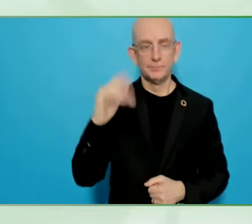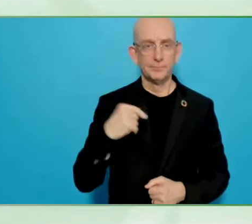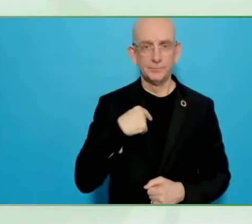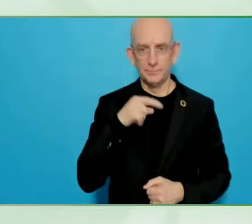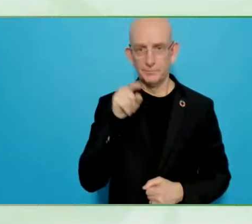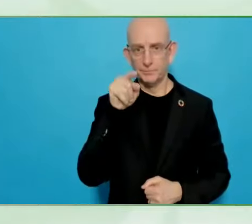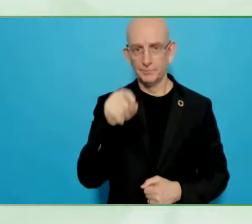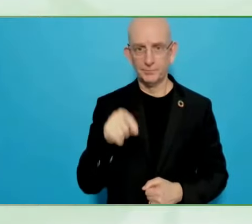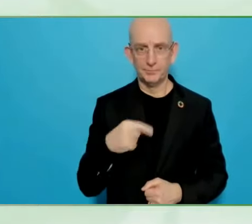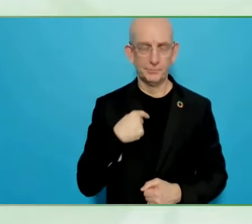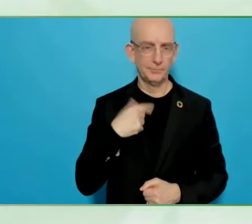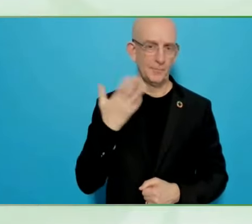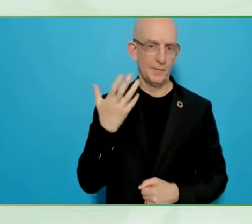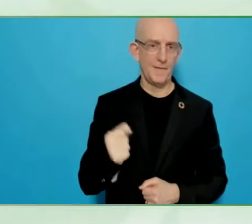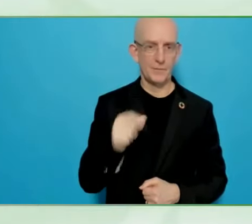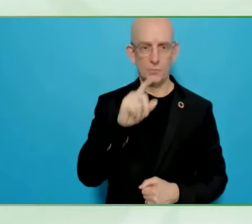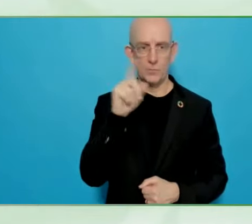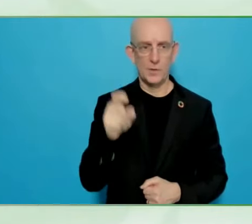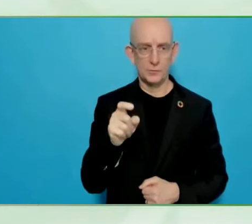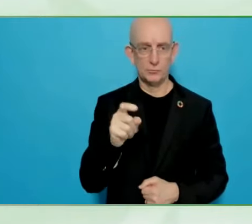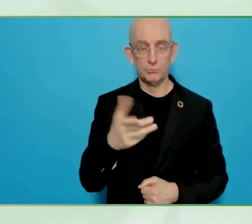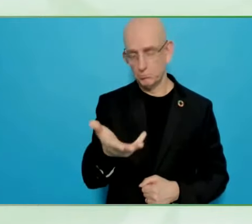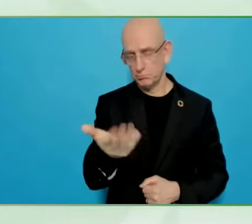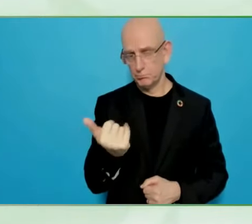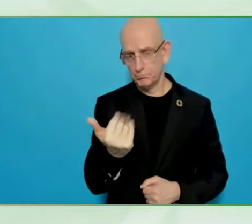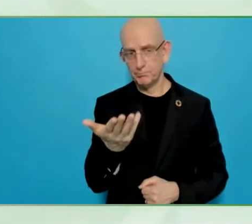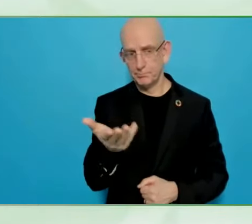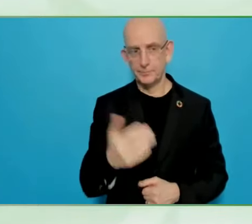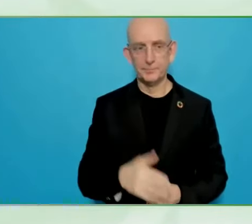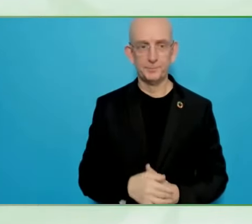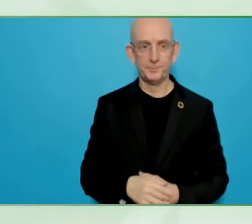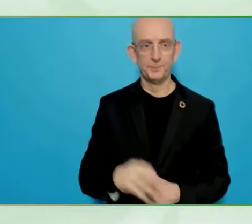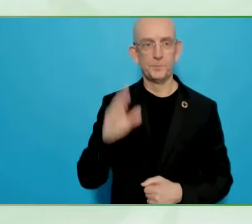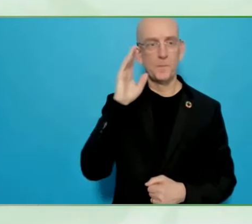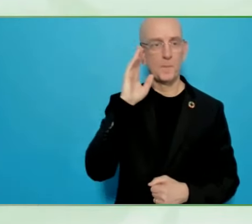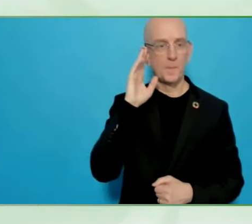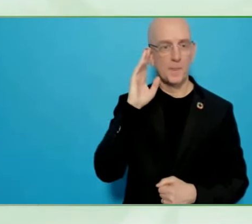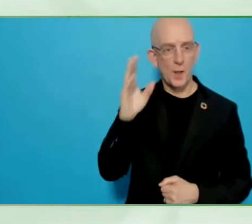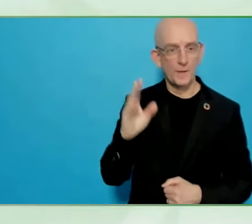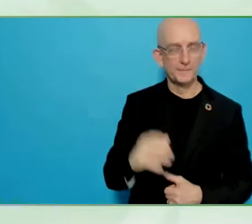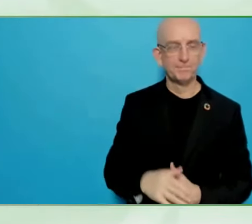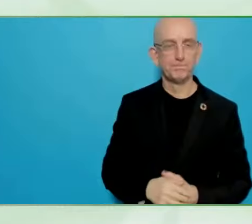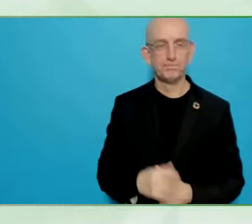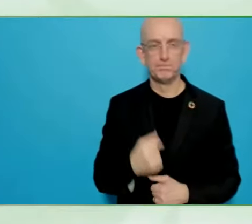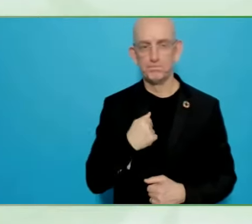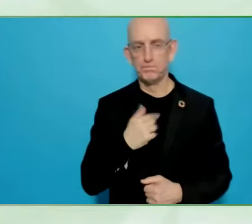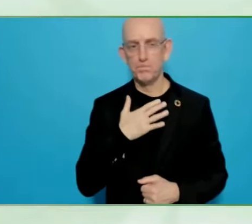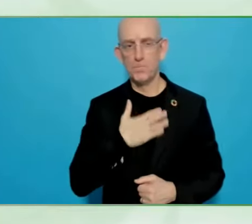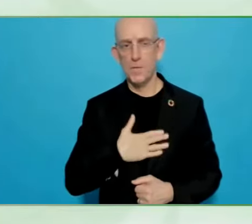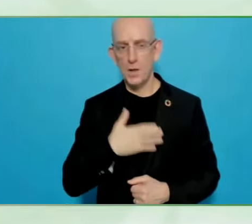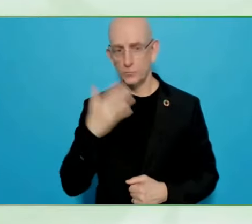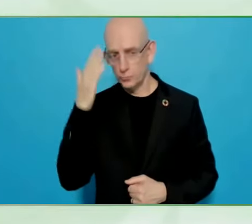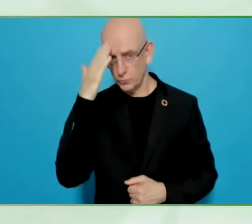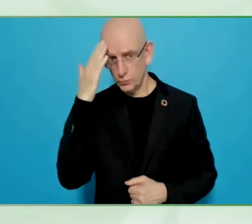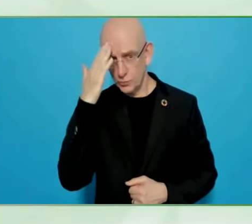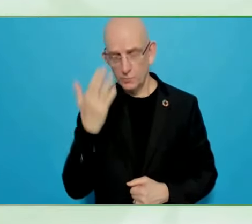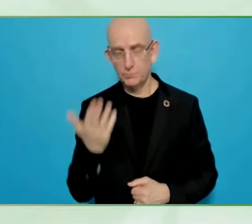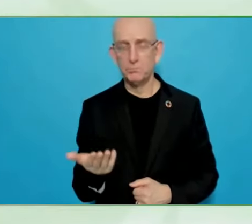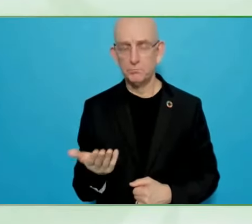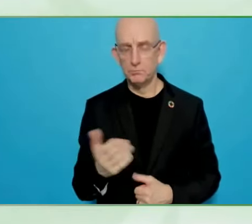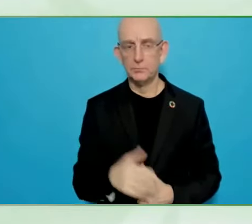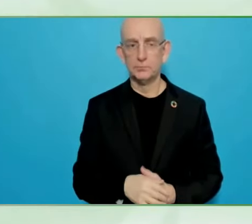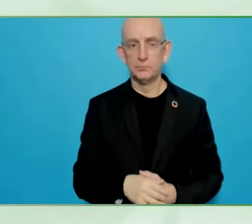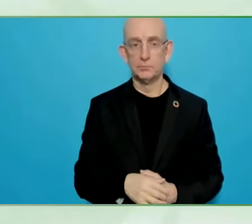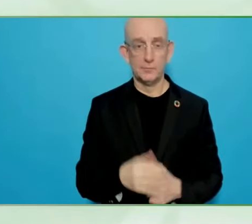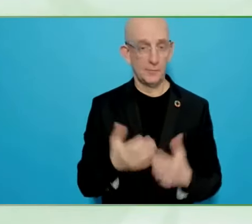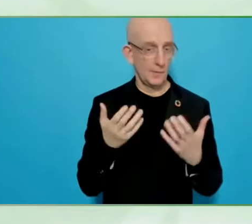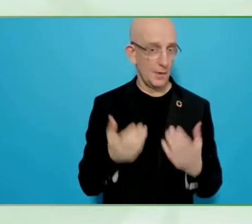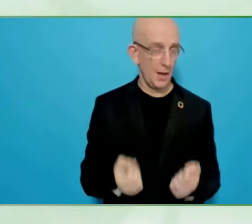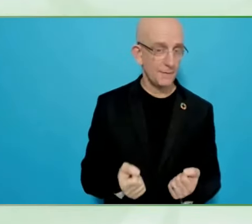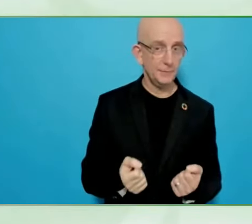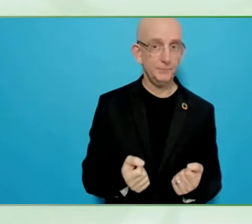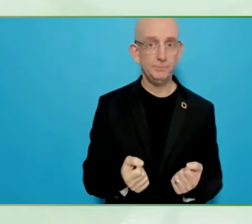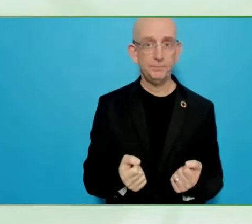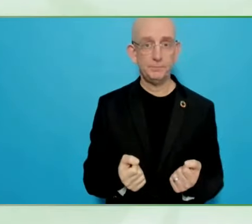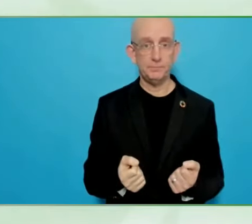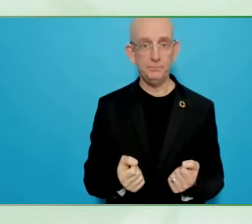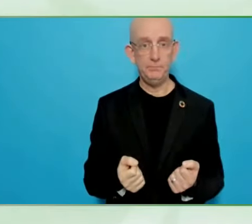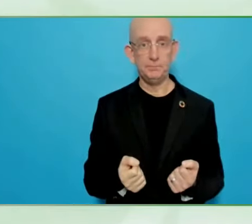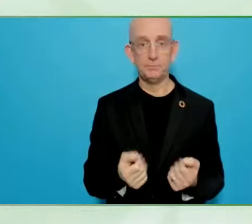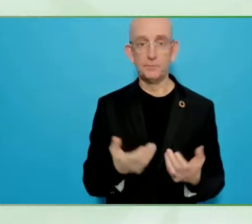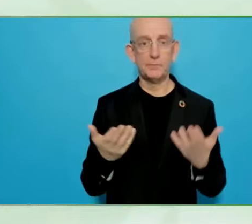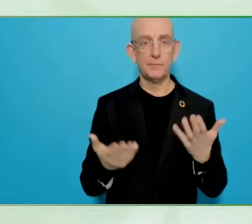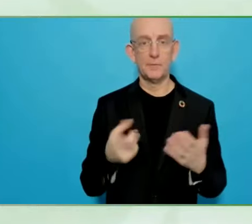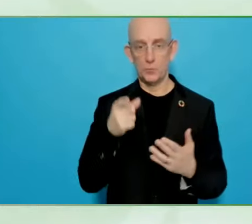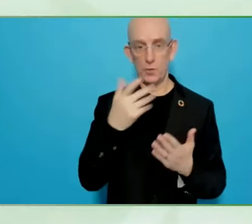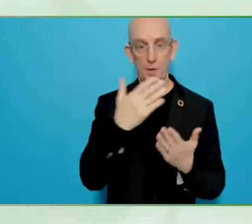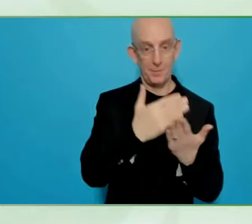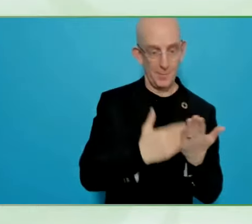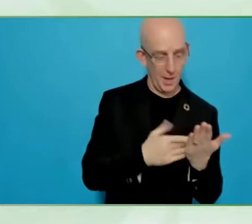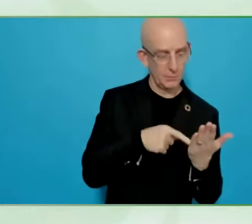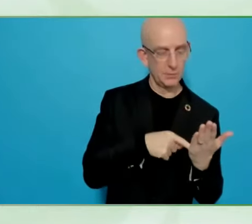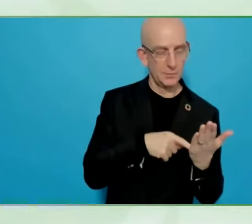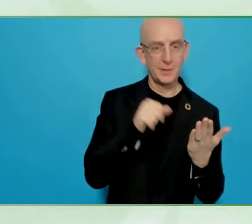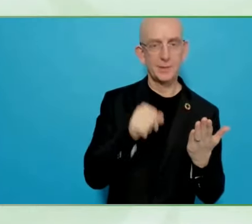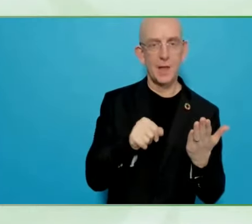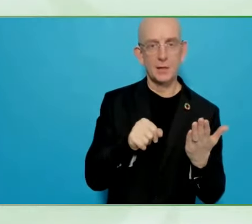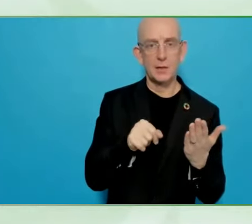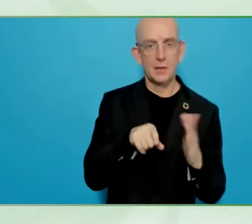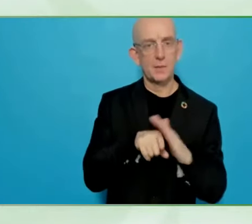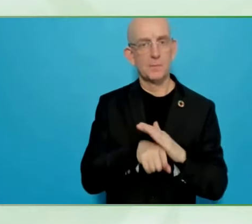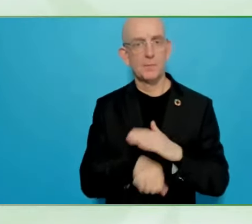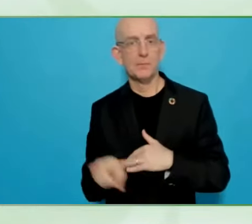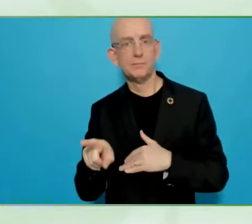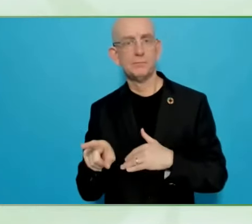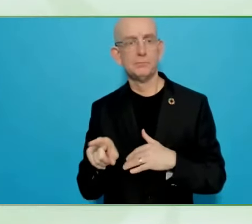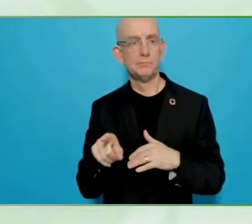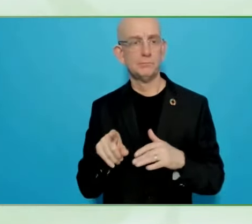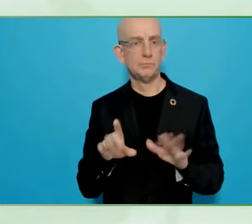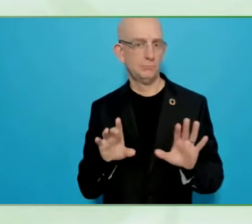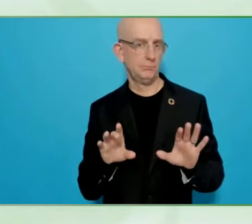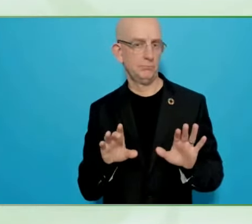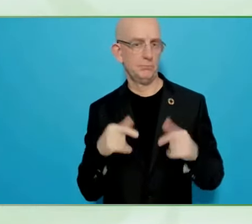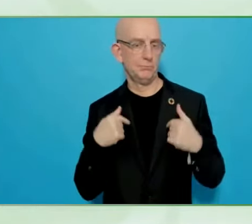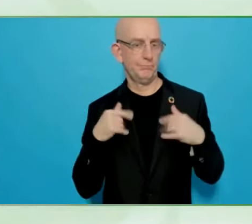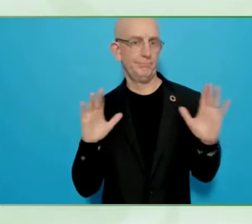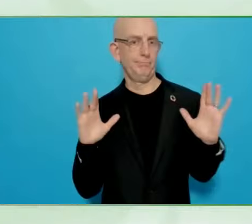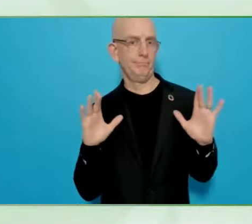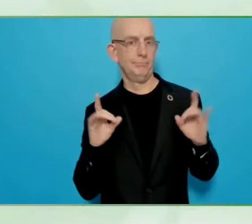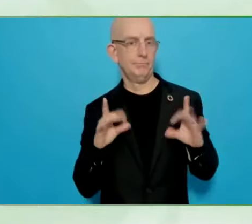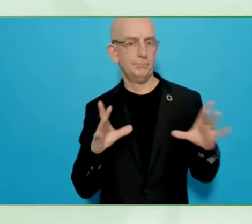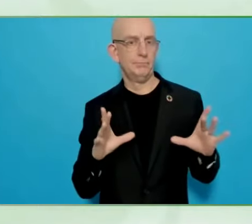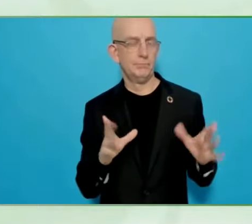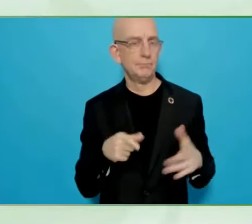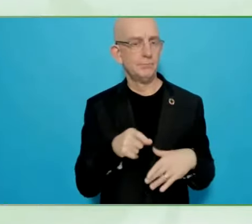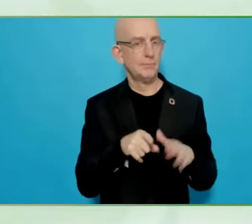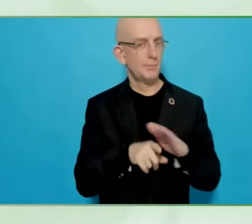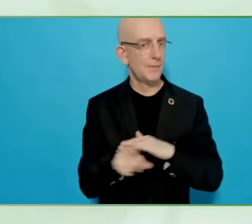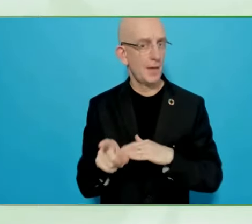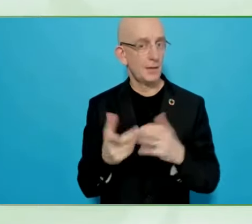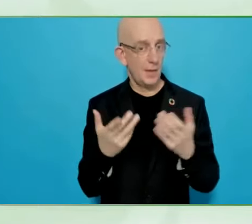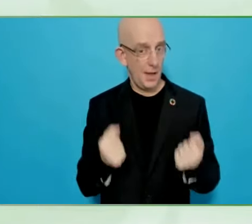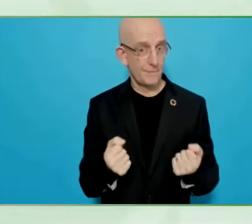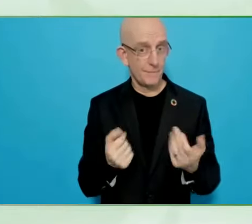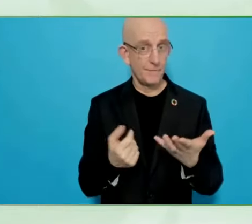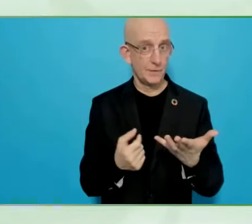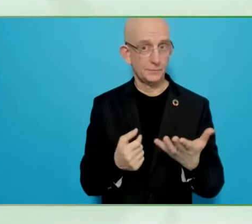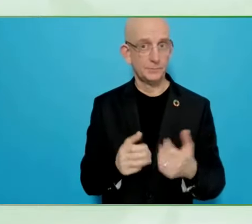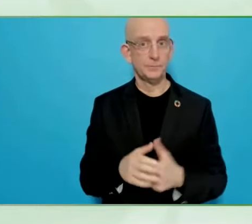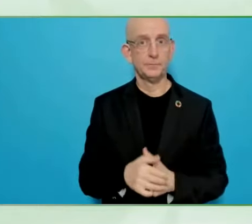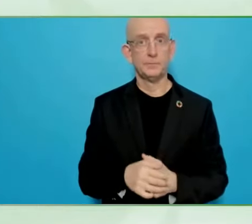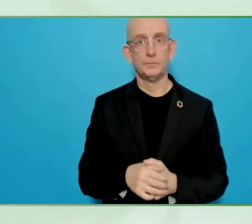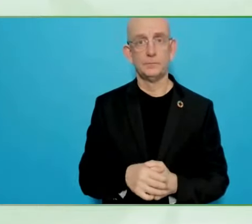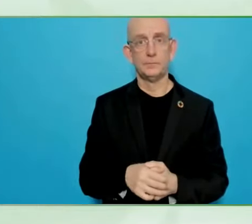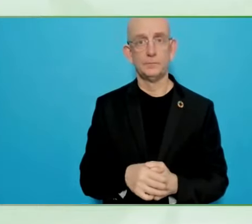Hello, I want to know if there is any actions in relation to